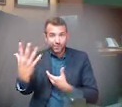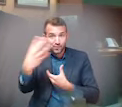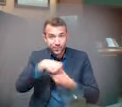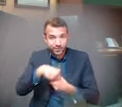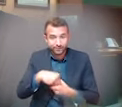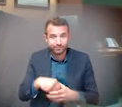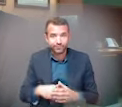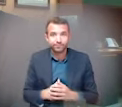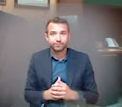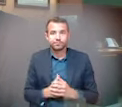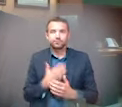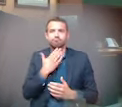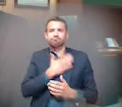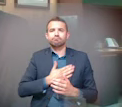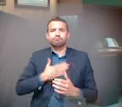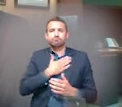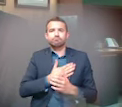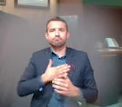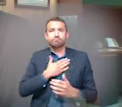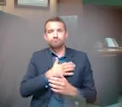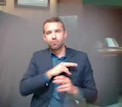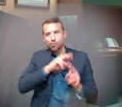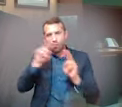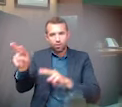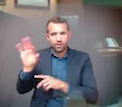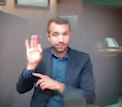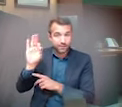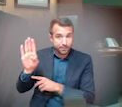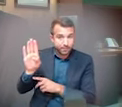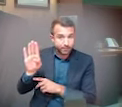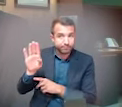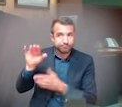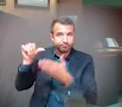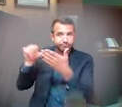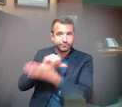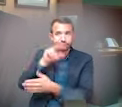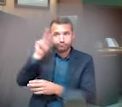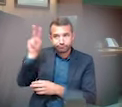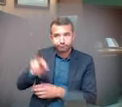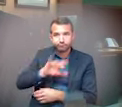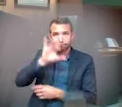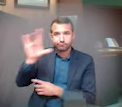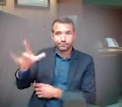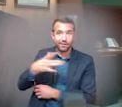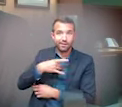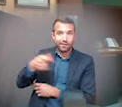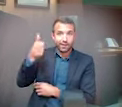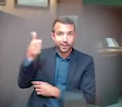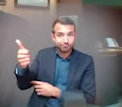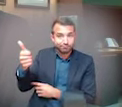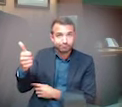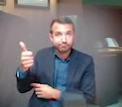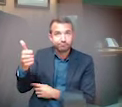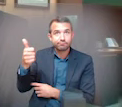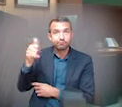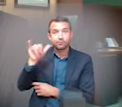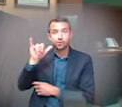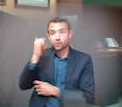We invite you to continue to follow our page on Facebook, get notifications about future events. We're on YouTube and Instagram as well.